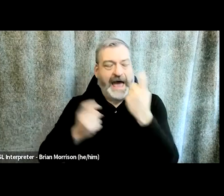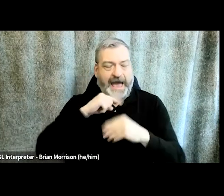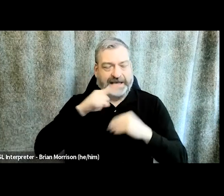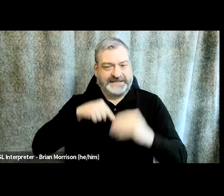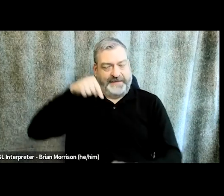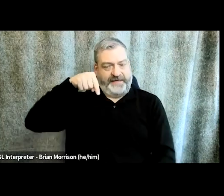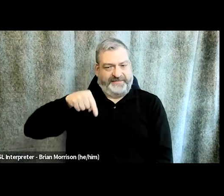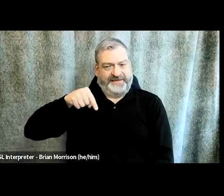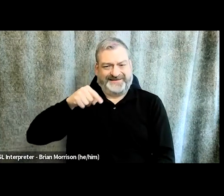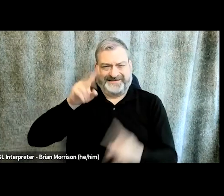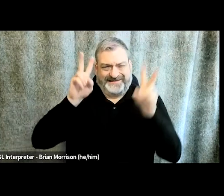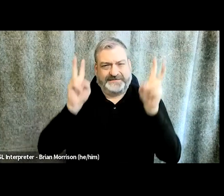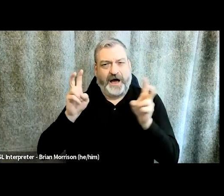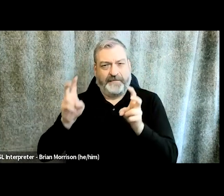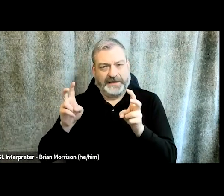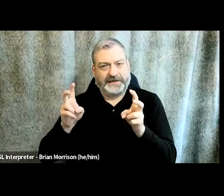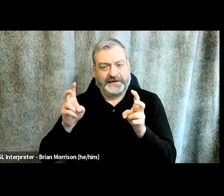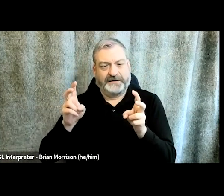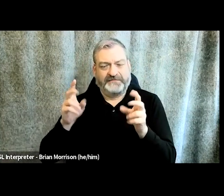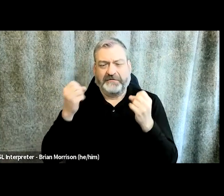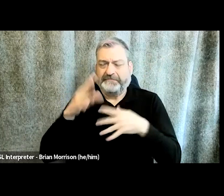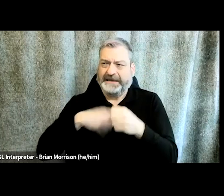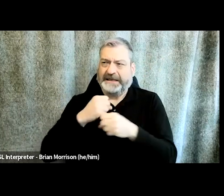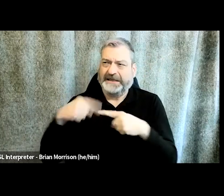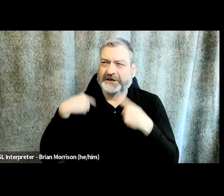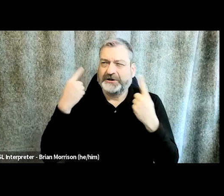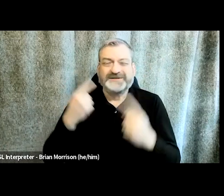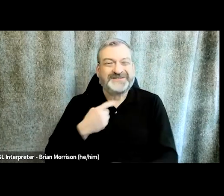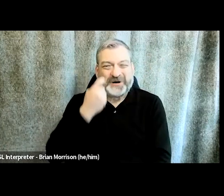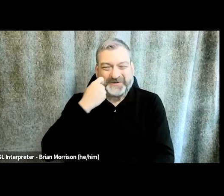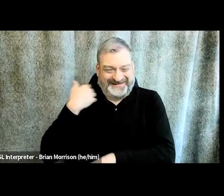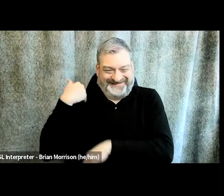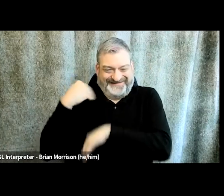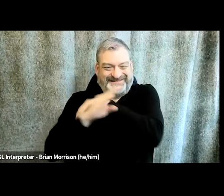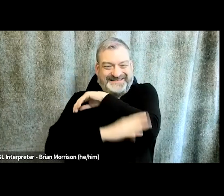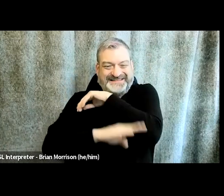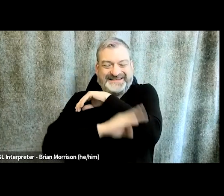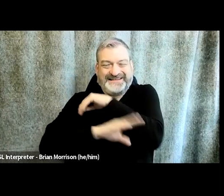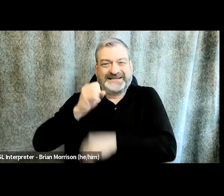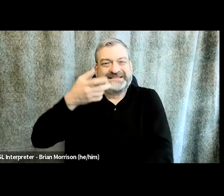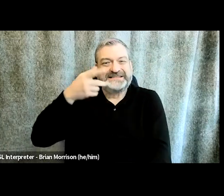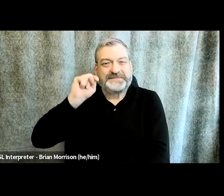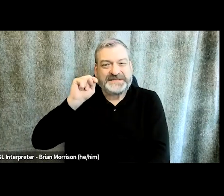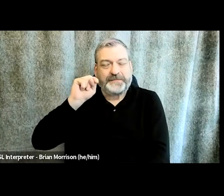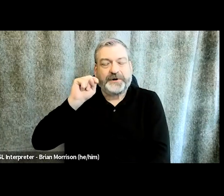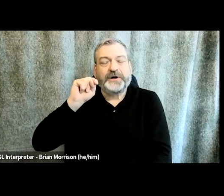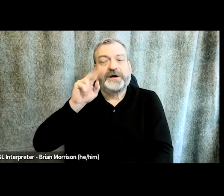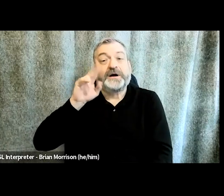some really wonderful connections this past September when the United States Access Board visited Philadelphia for its first time.